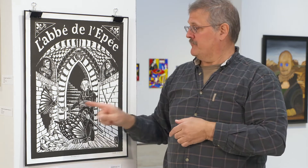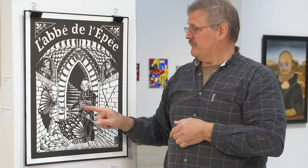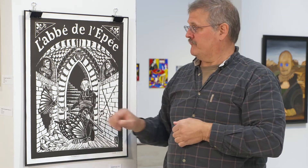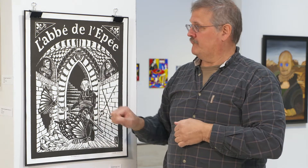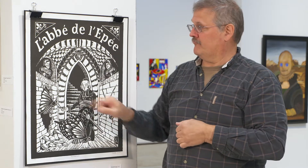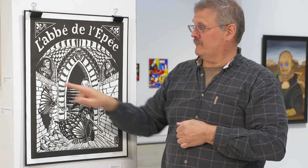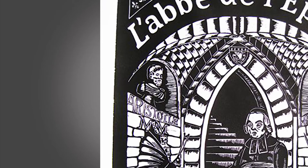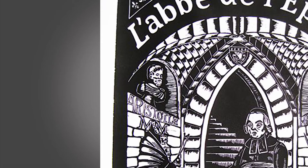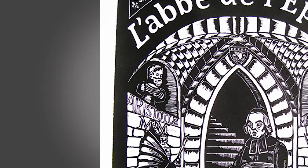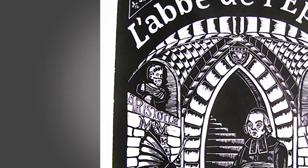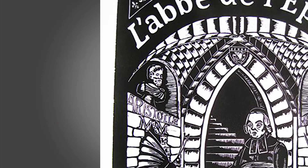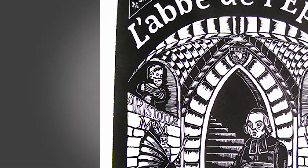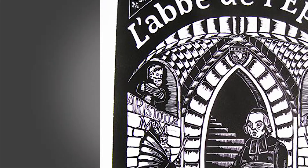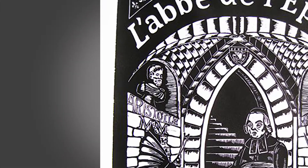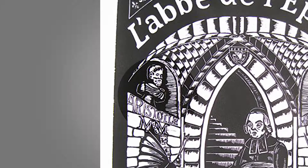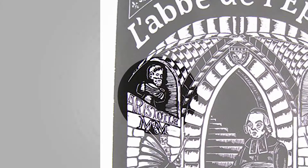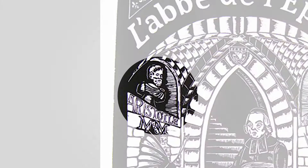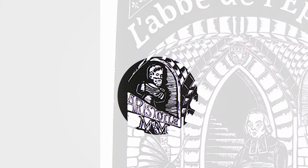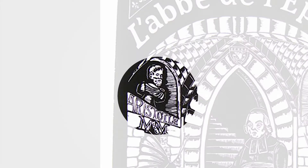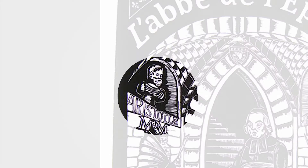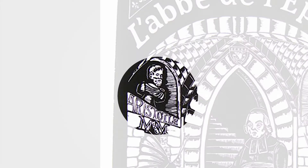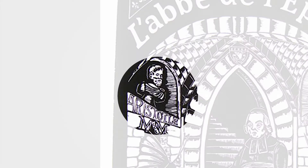Here, he is breaking through that dark isolation.